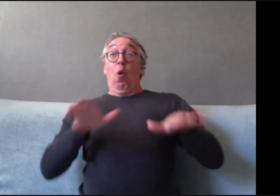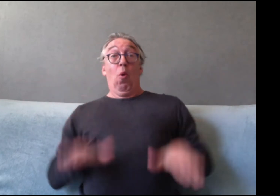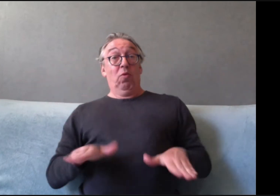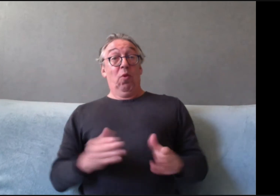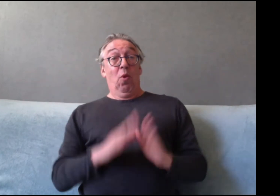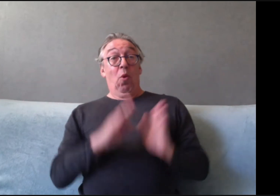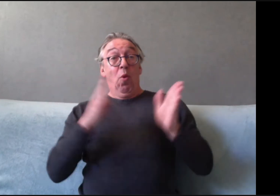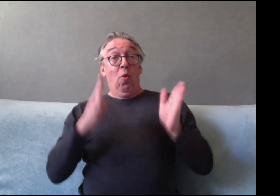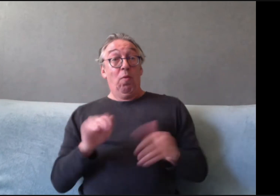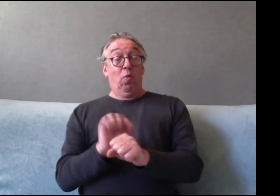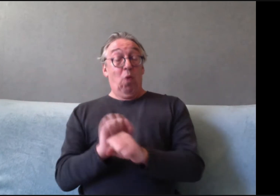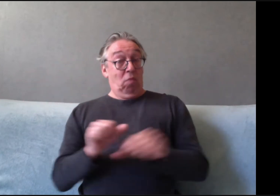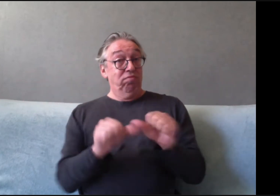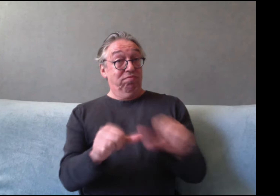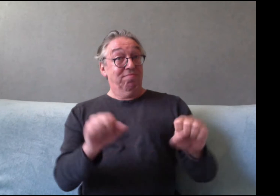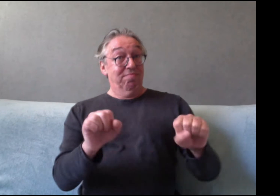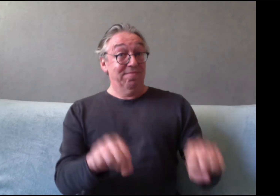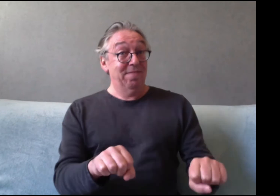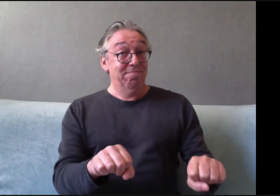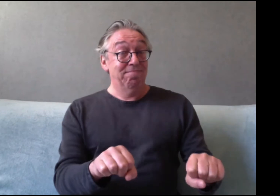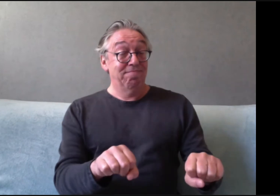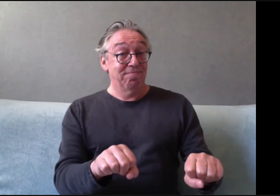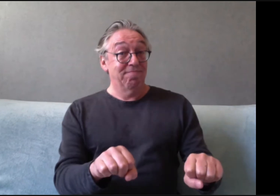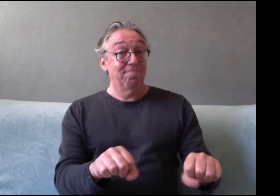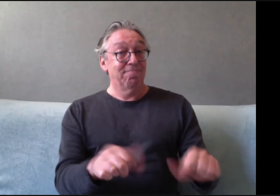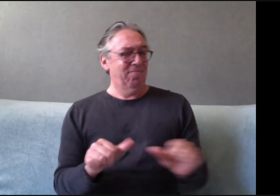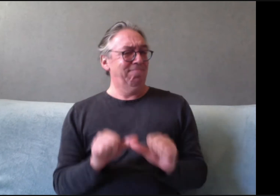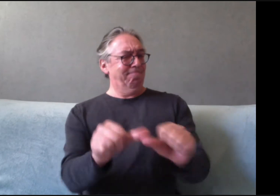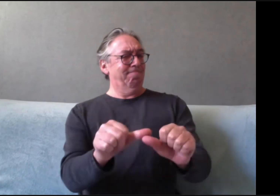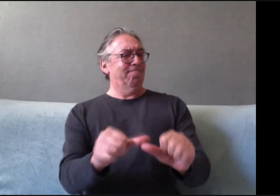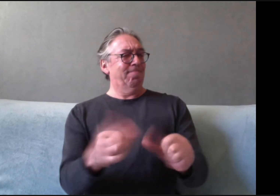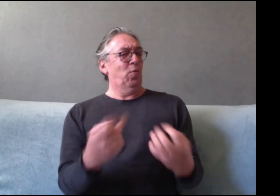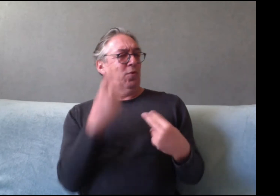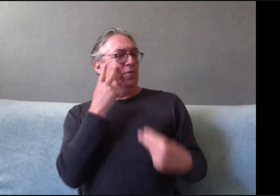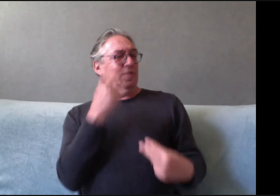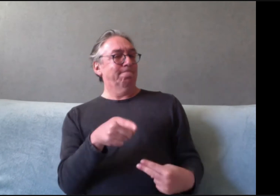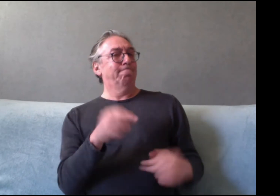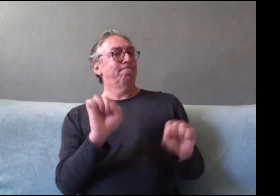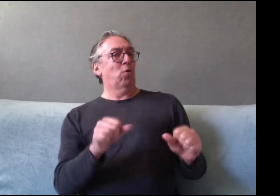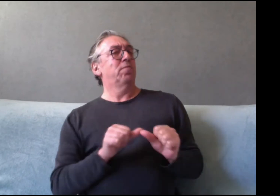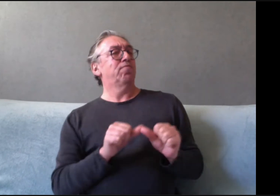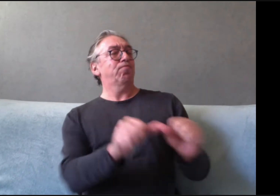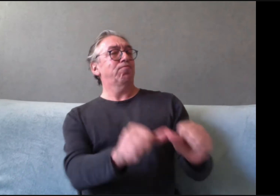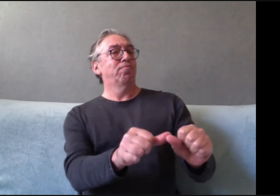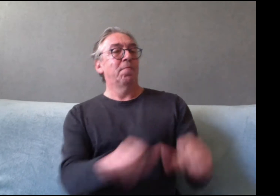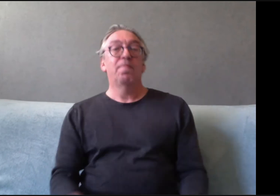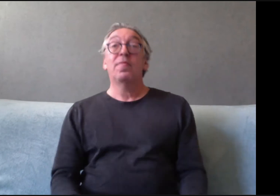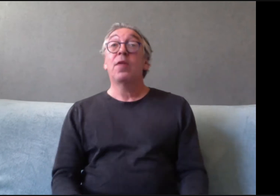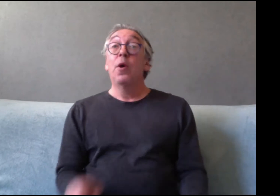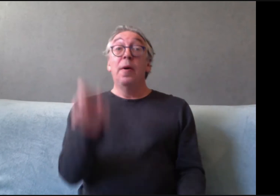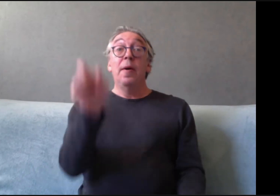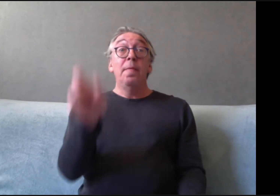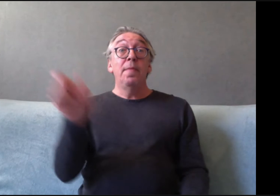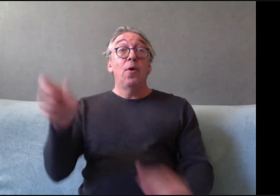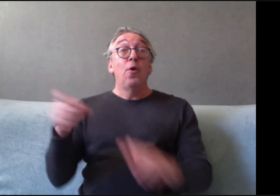Refugees with disabilities as Yannis and Catherine mentioned. There are issues that we're keeping under watch.